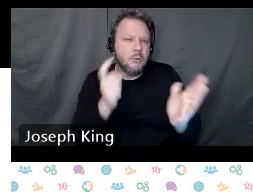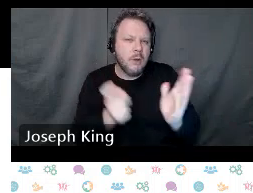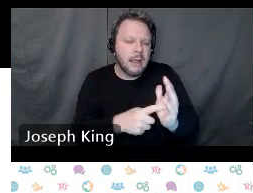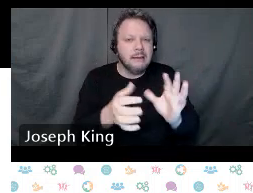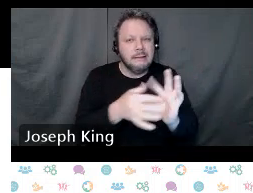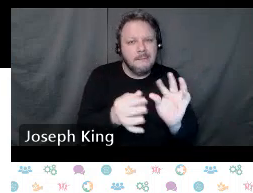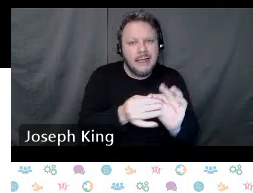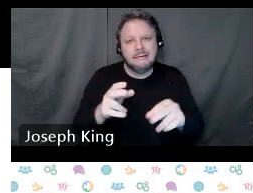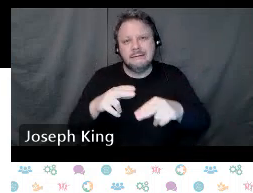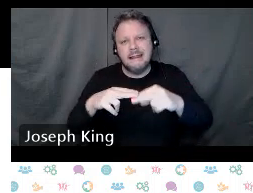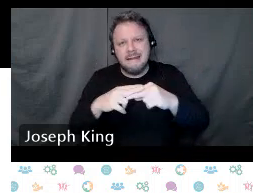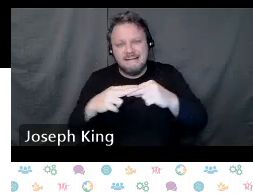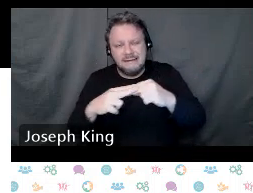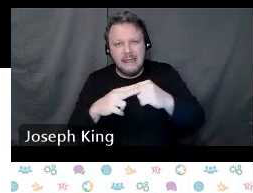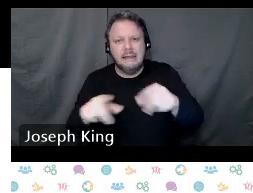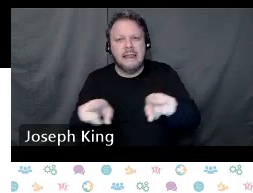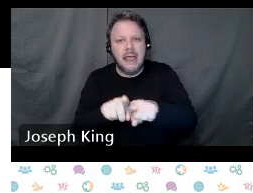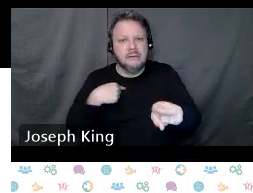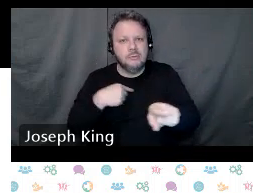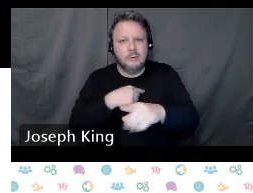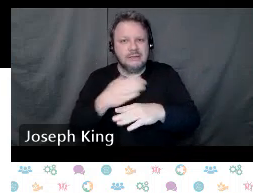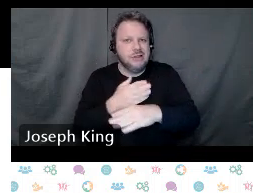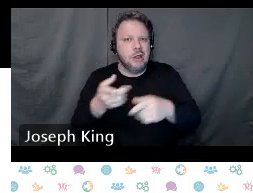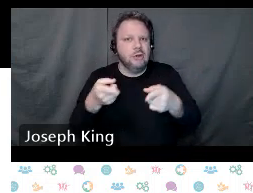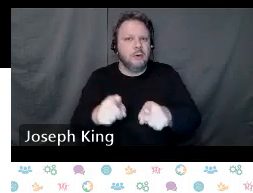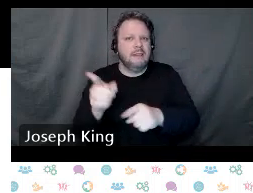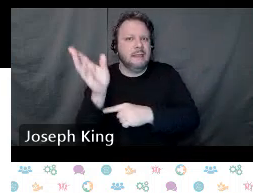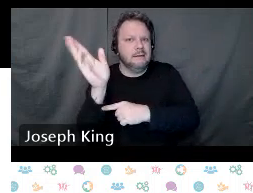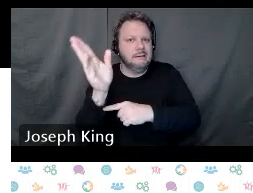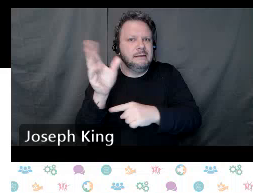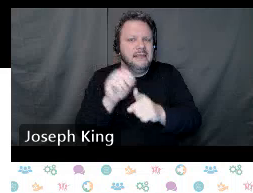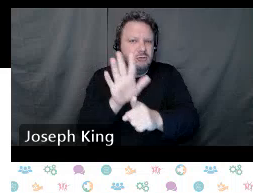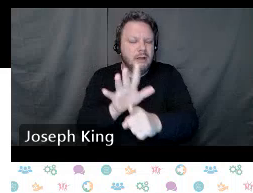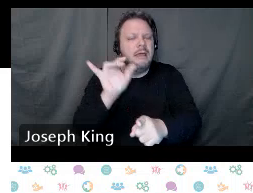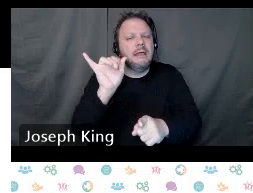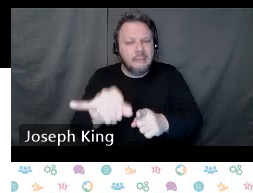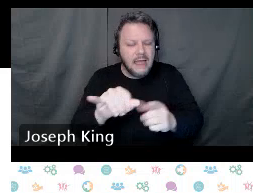and slides as we share in the introduction. That is intentional.